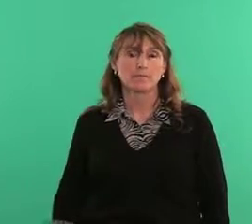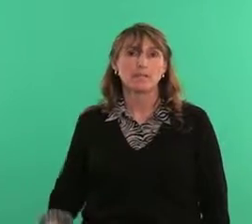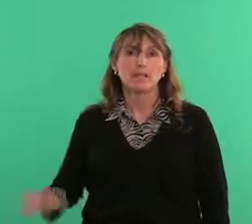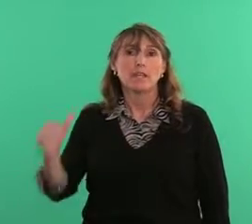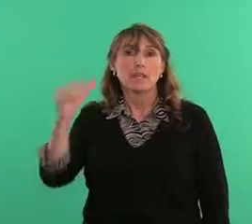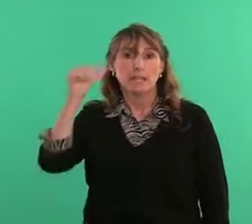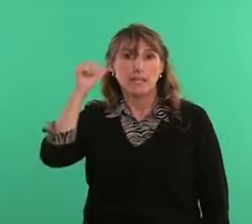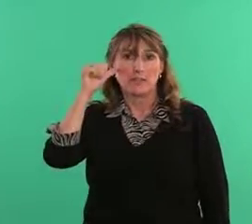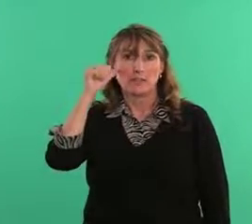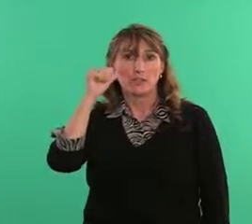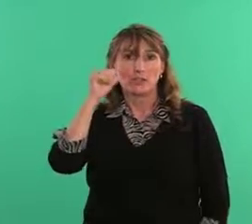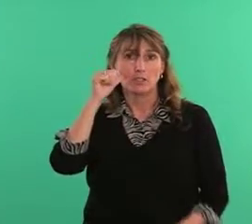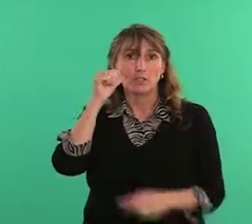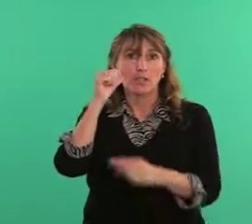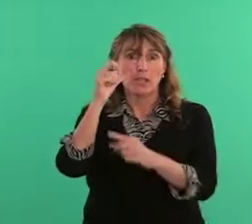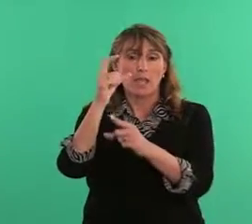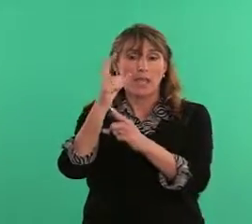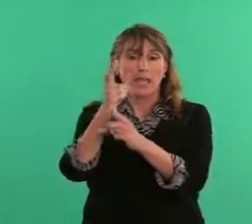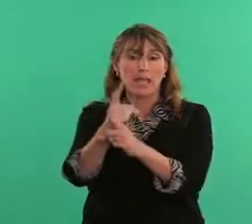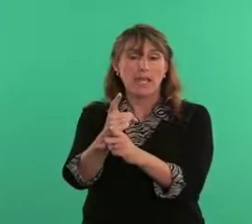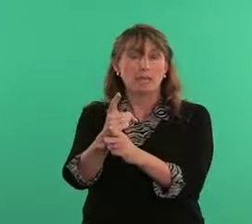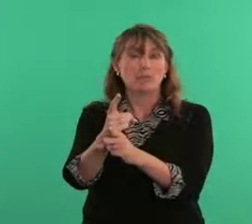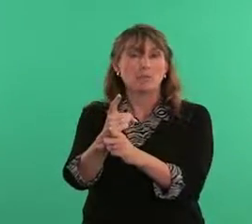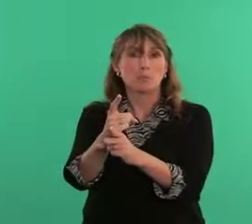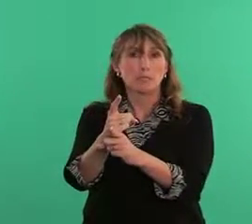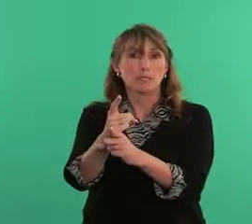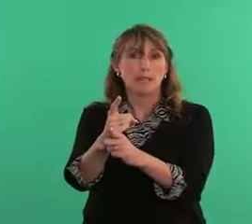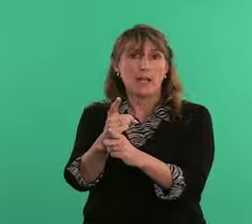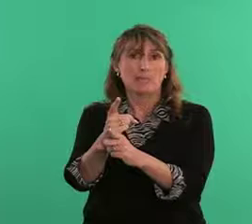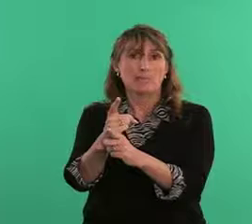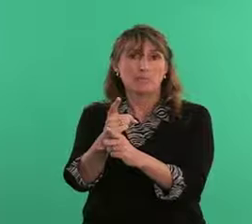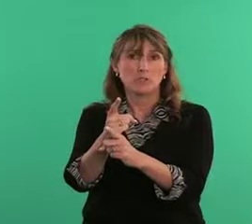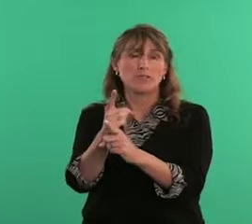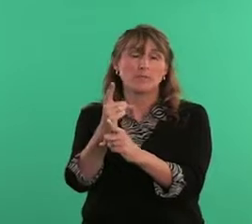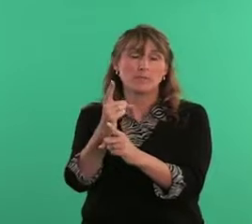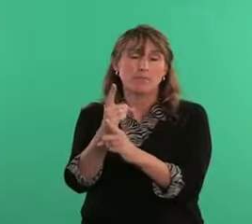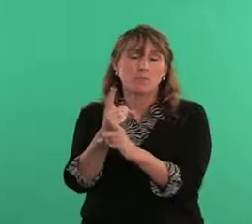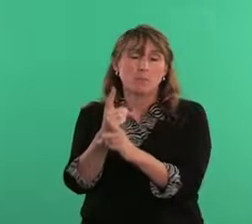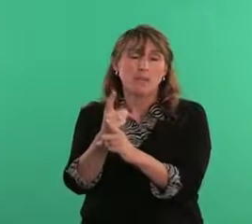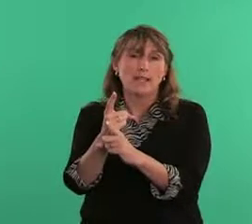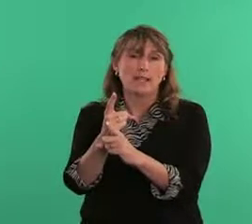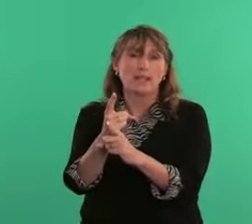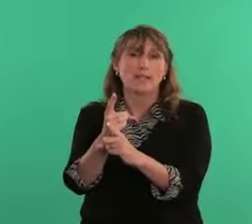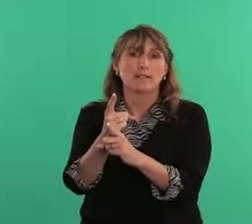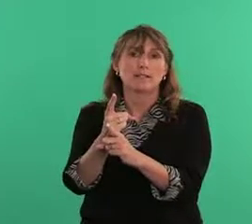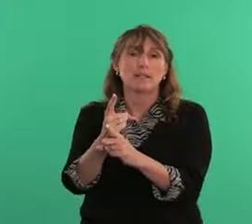take the girl and bring it down to the right sign